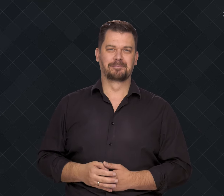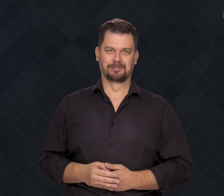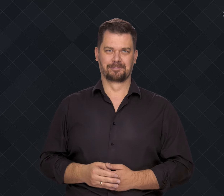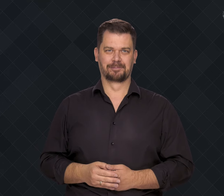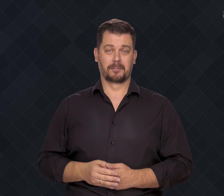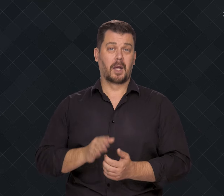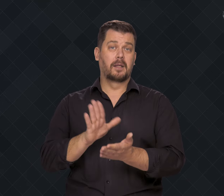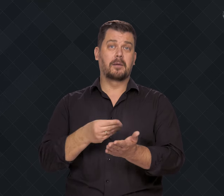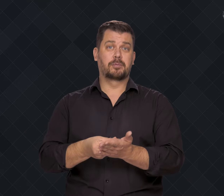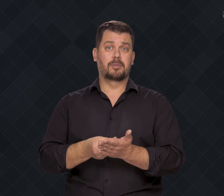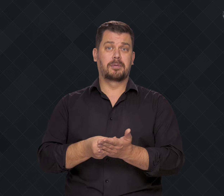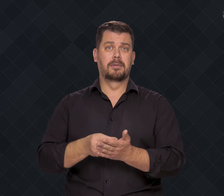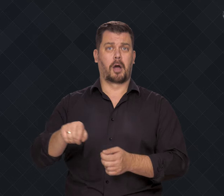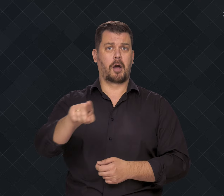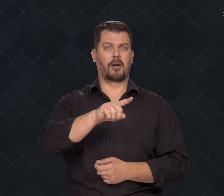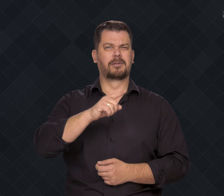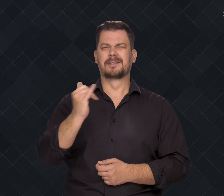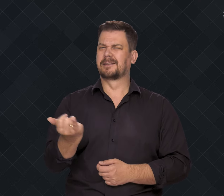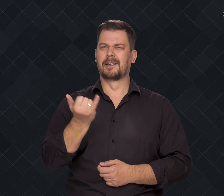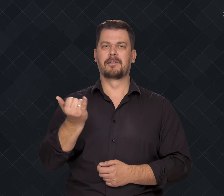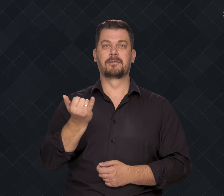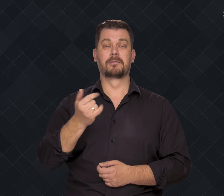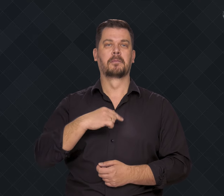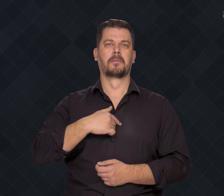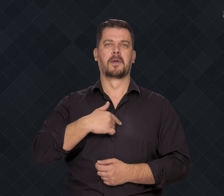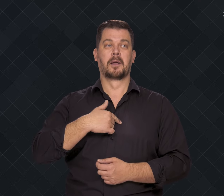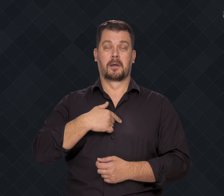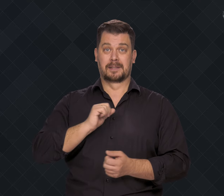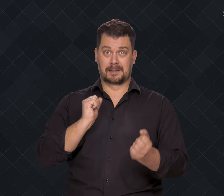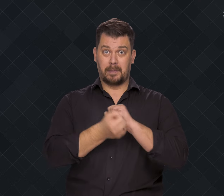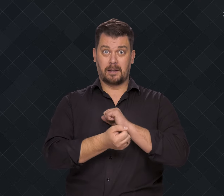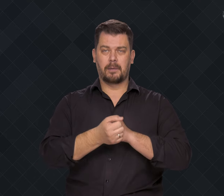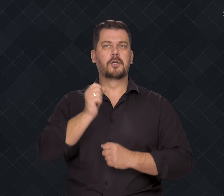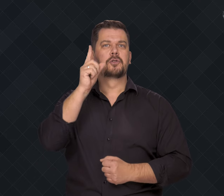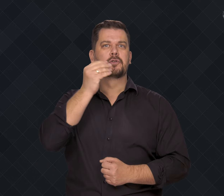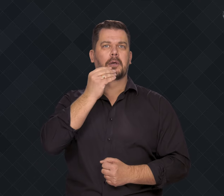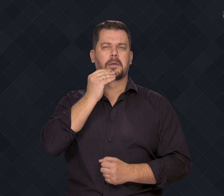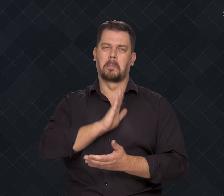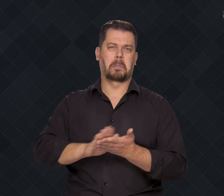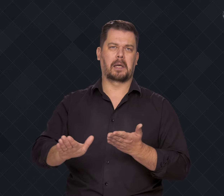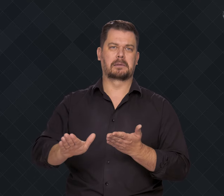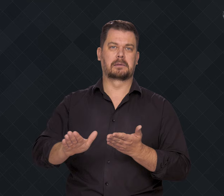For example, many people start their change by giving up eating breakfast –